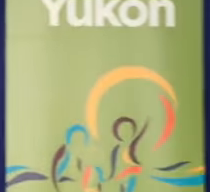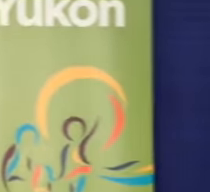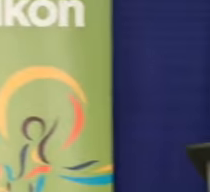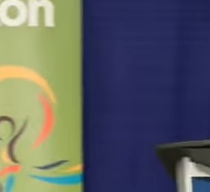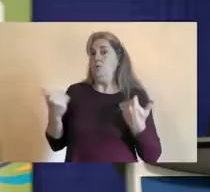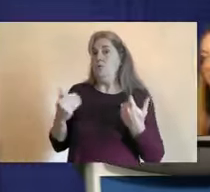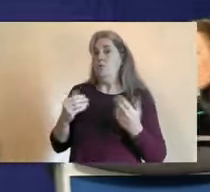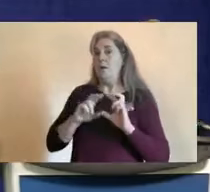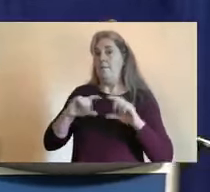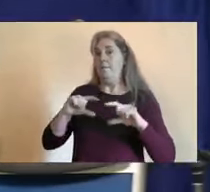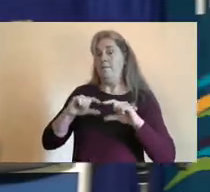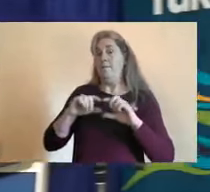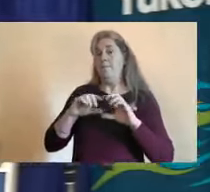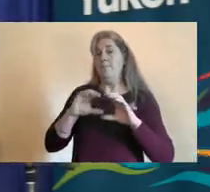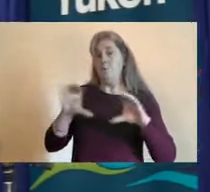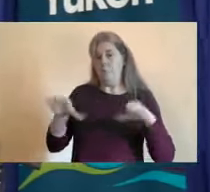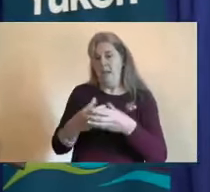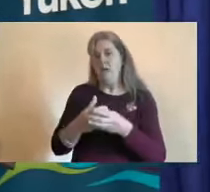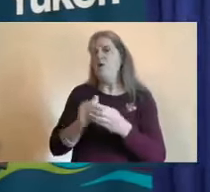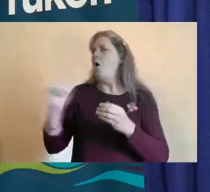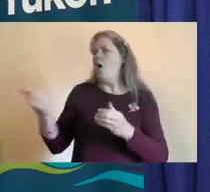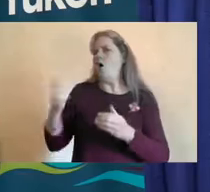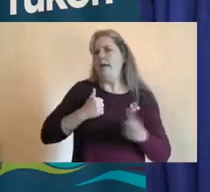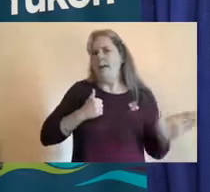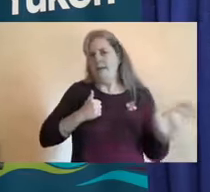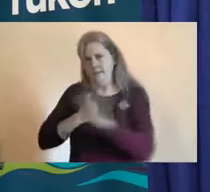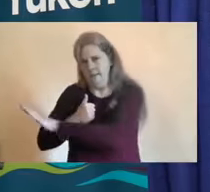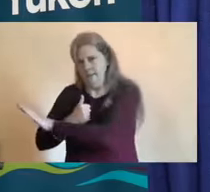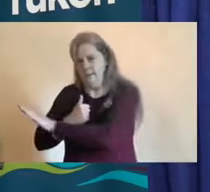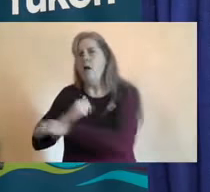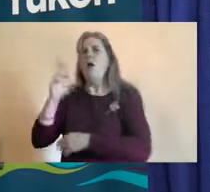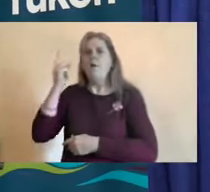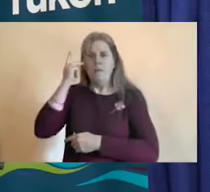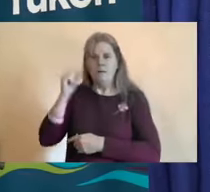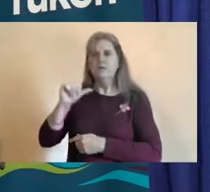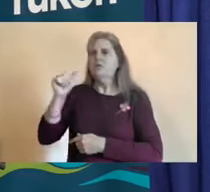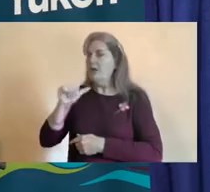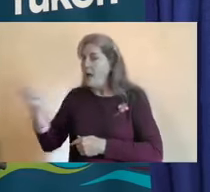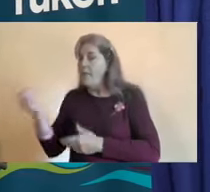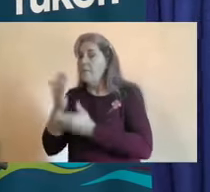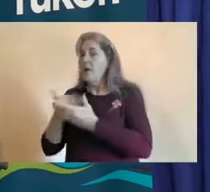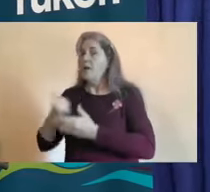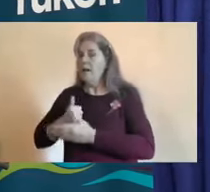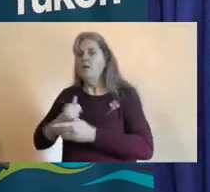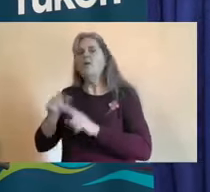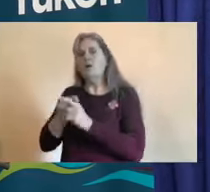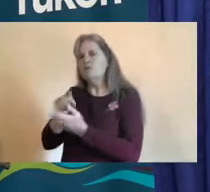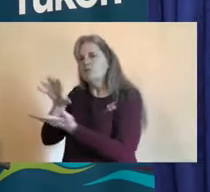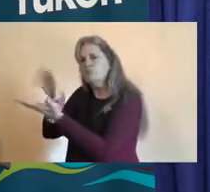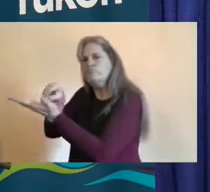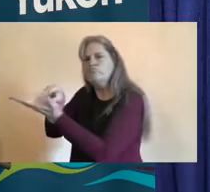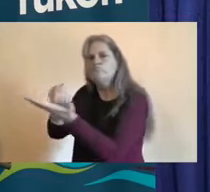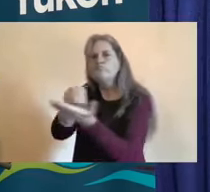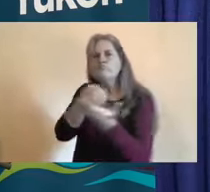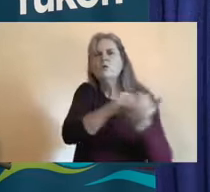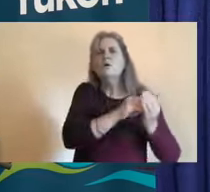climate change all across the country, young people have a voice, perspectives on climate action.